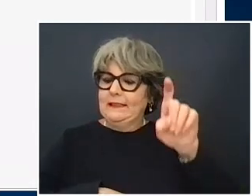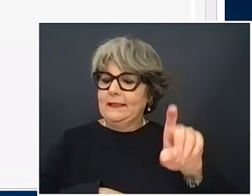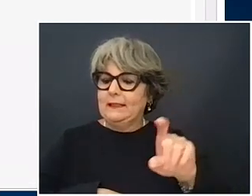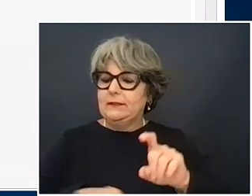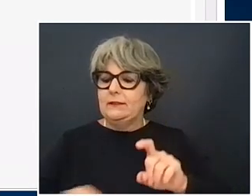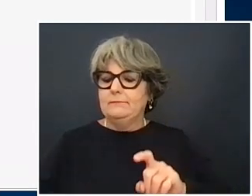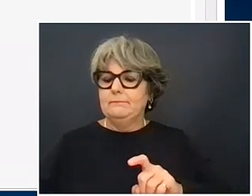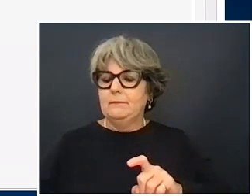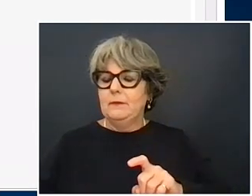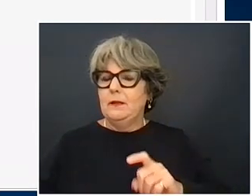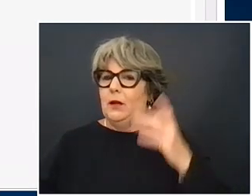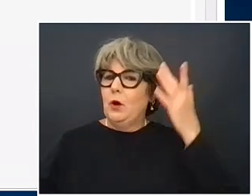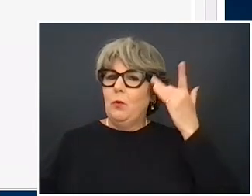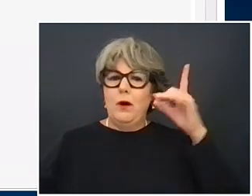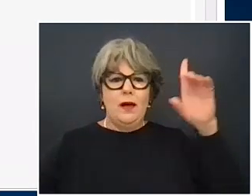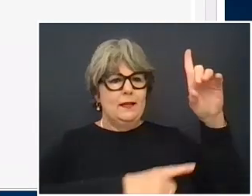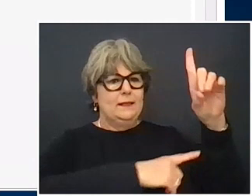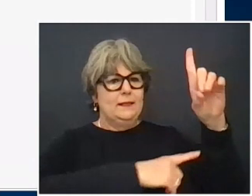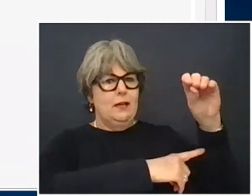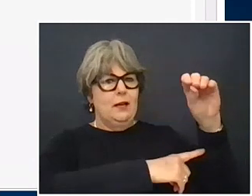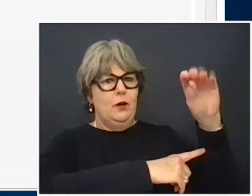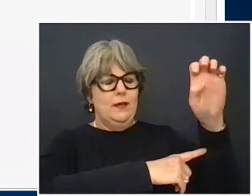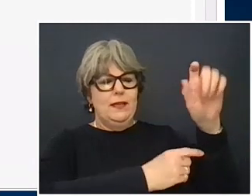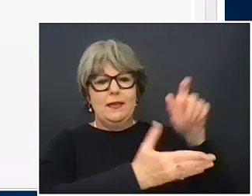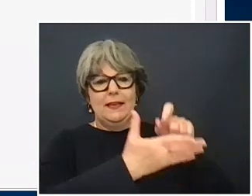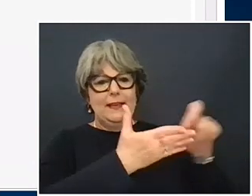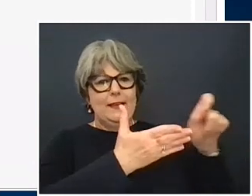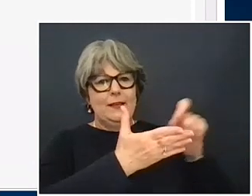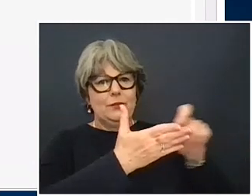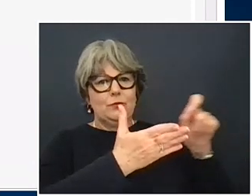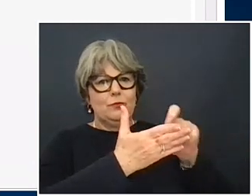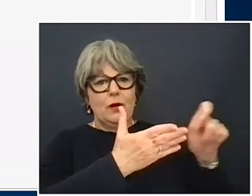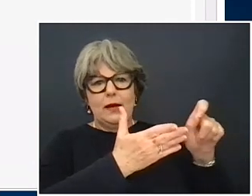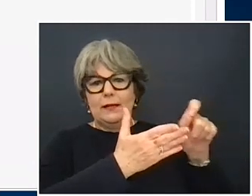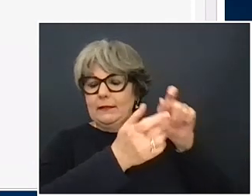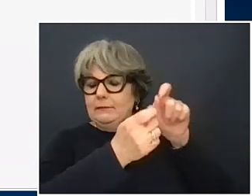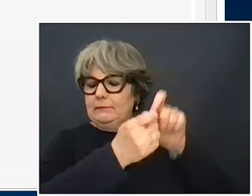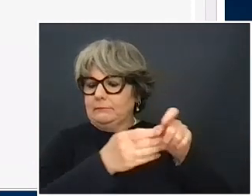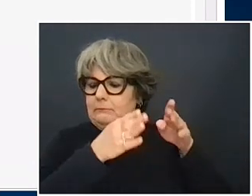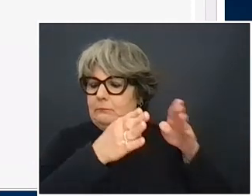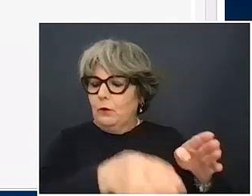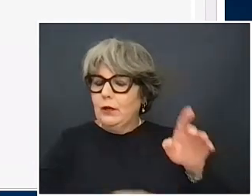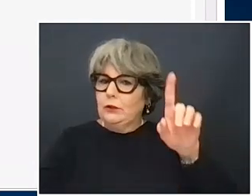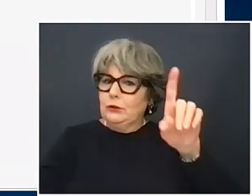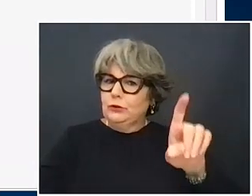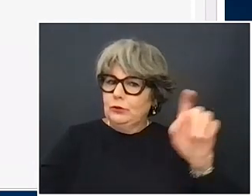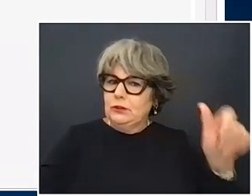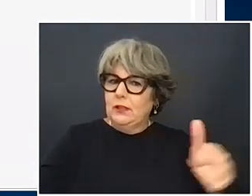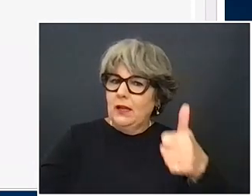the Department is writing it in such a attenuated way. Shouldn't- other than the public member,